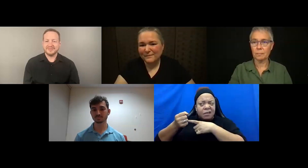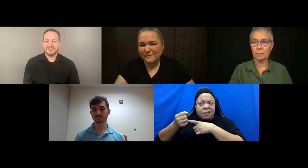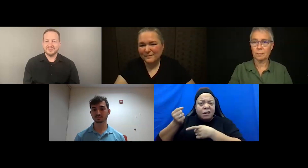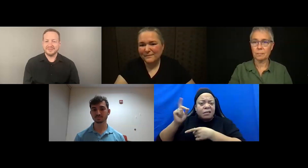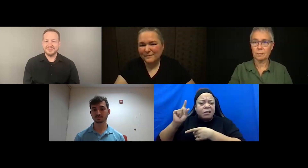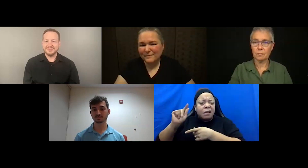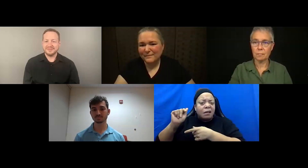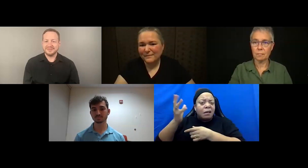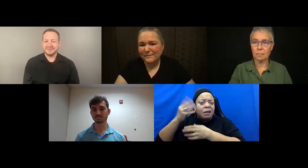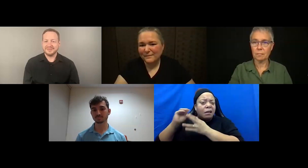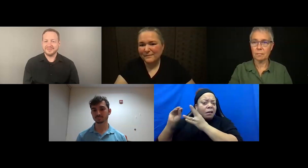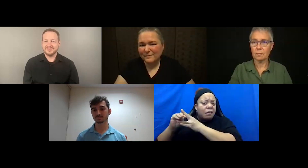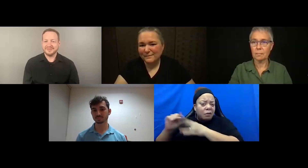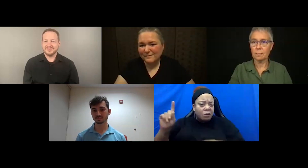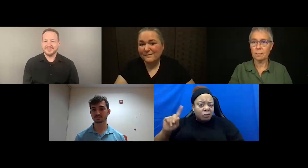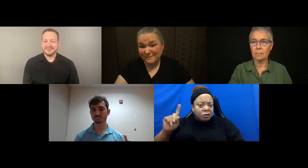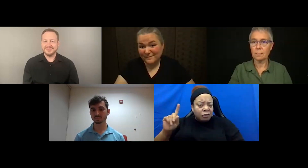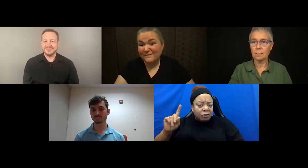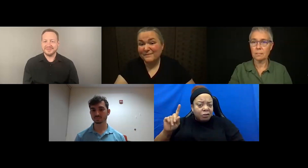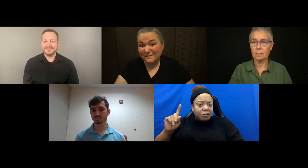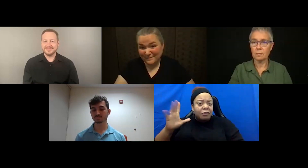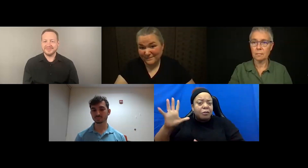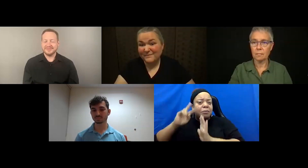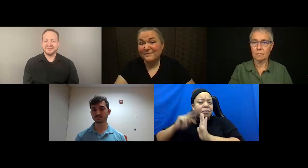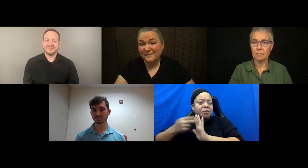Simple, everyday things. AI takes it. Where is the data being